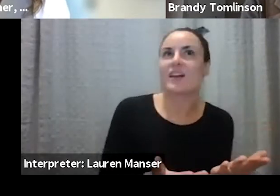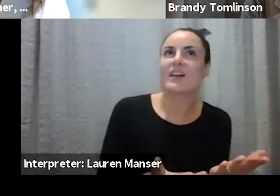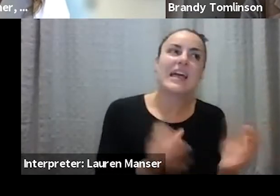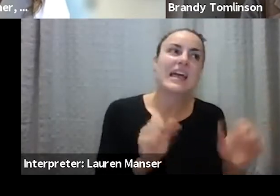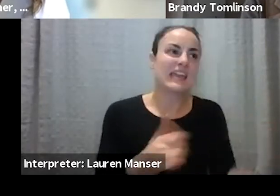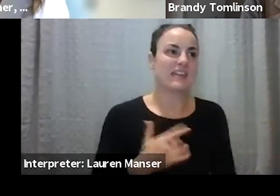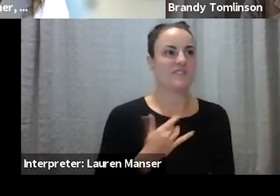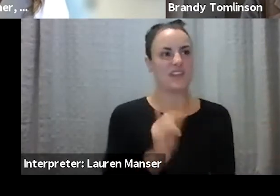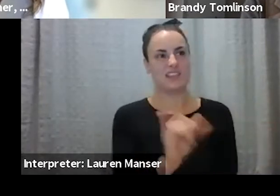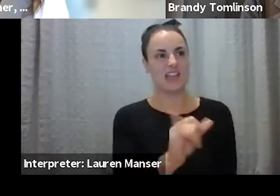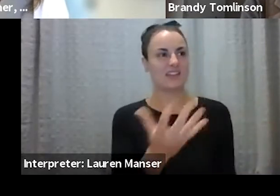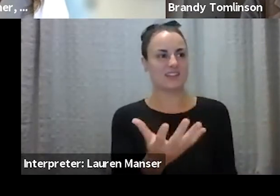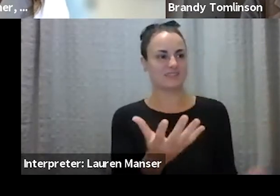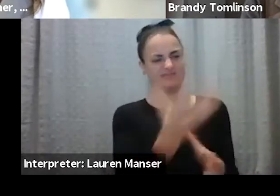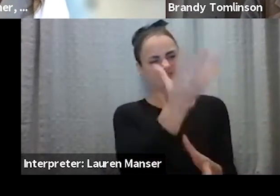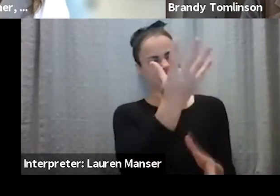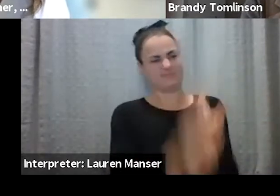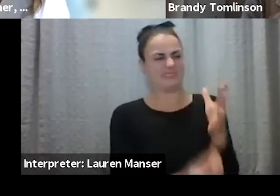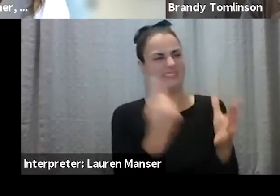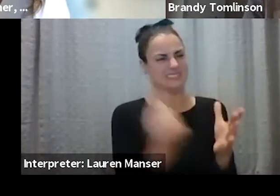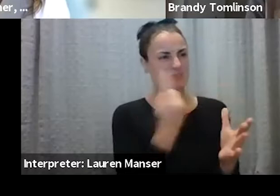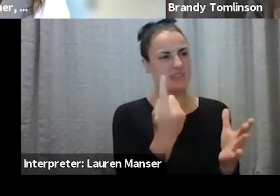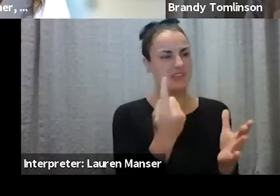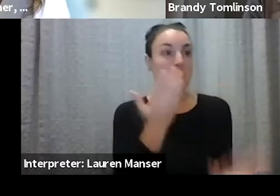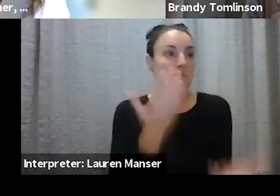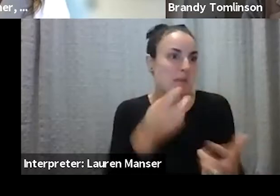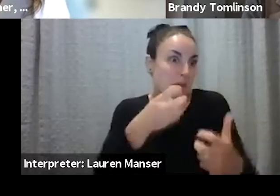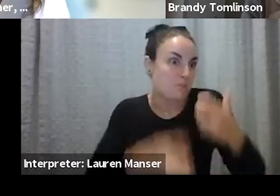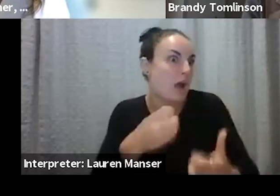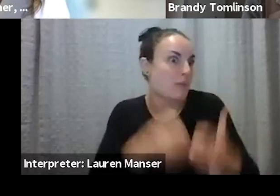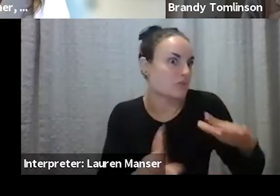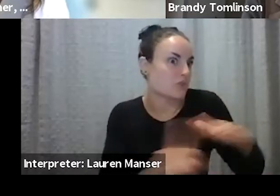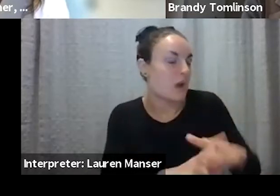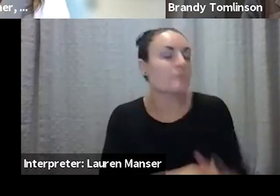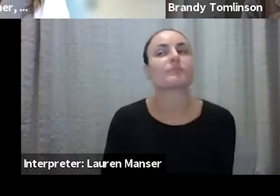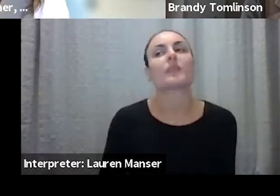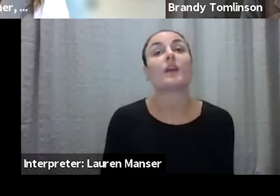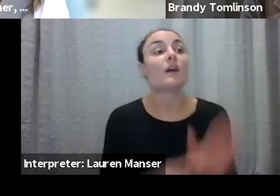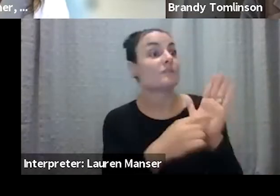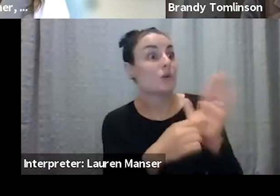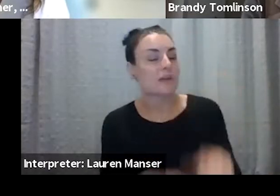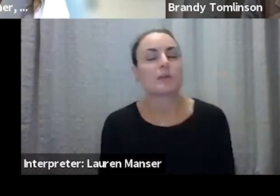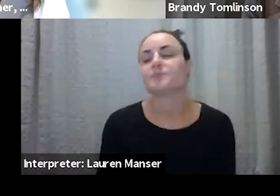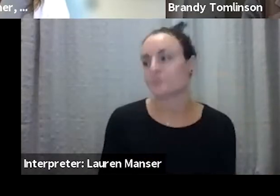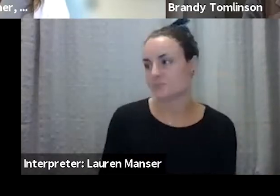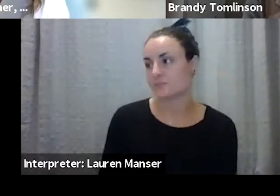and can be problematic in cases where someone will come up to you and say, "Oh, you don't look like you have a disability,